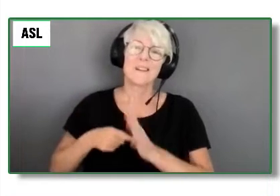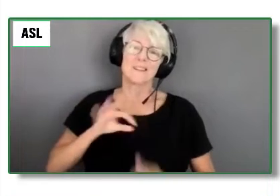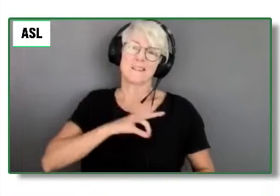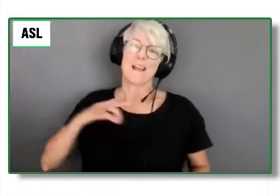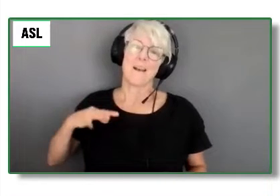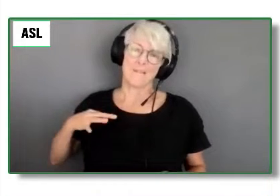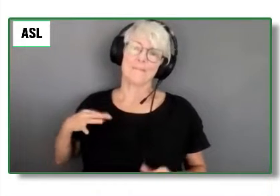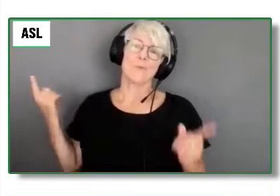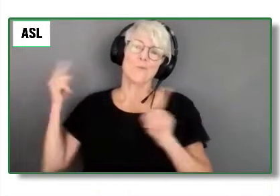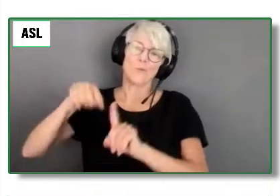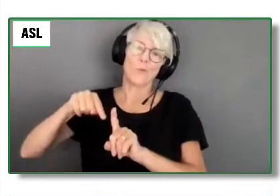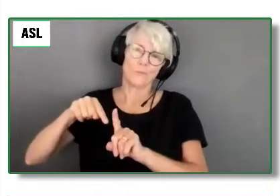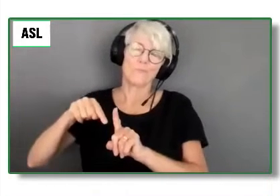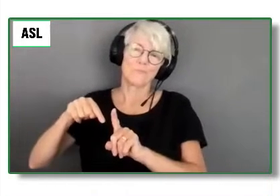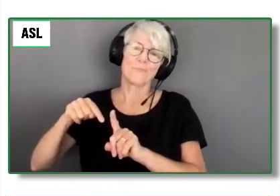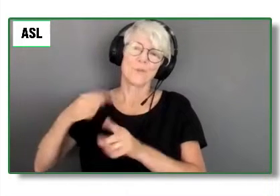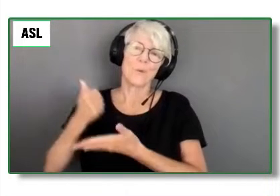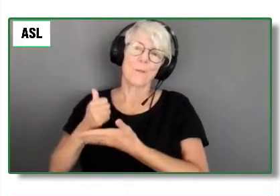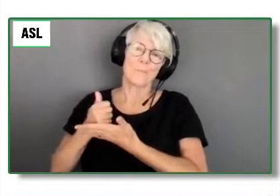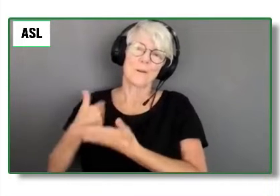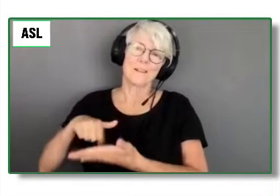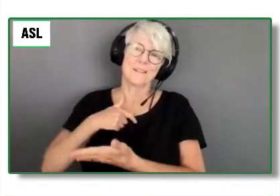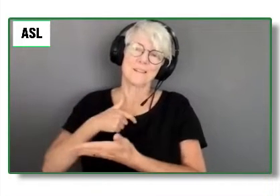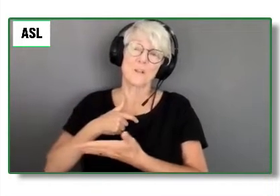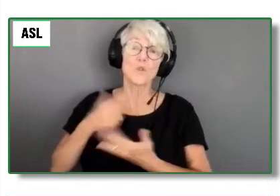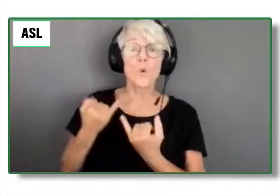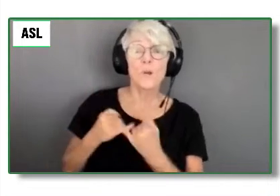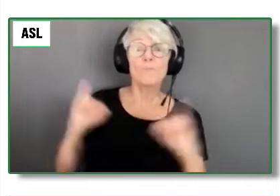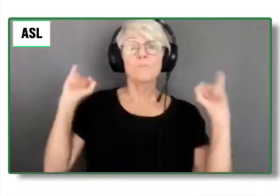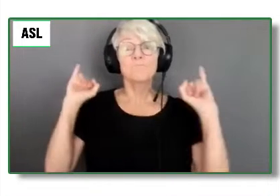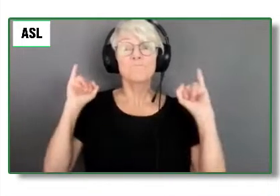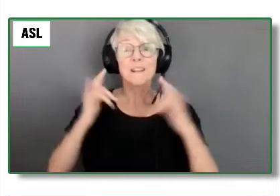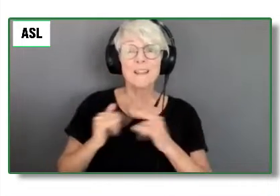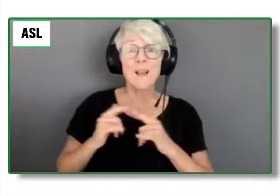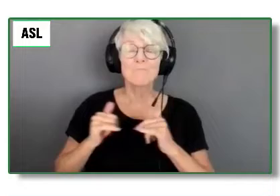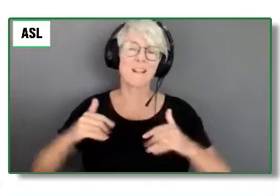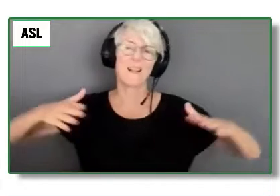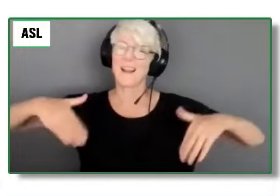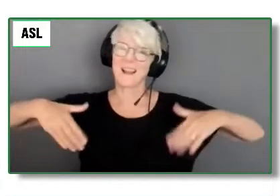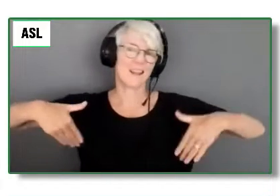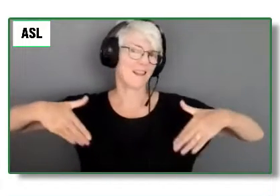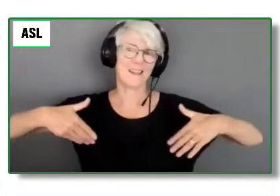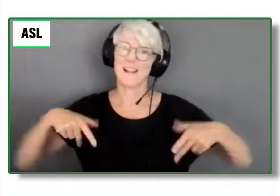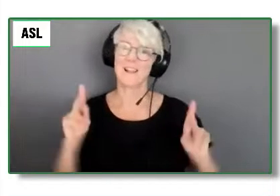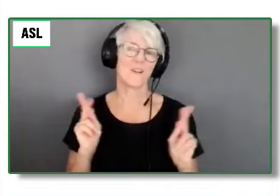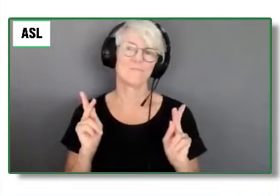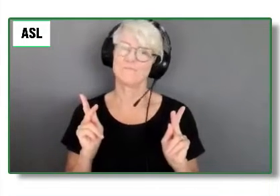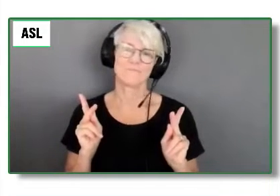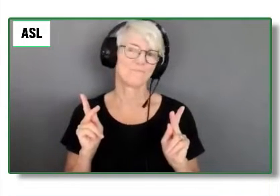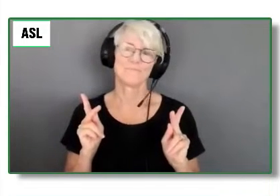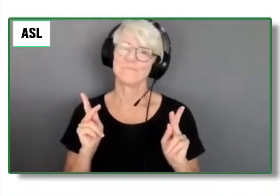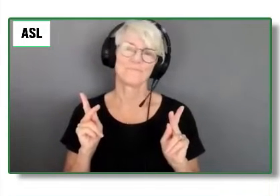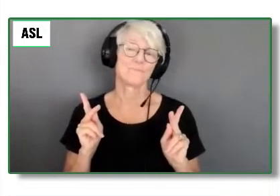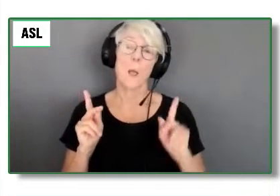which means we cannot do this independently yet. However due to the